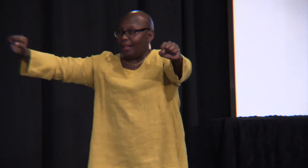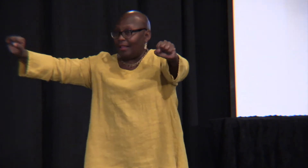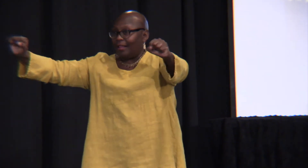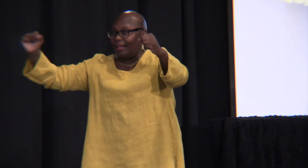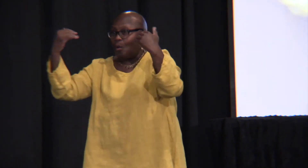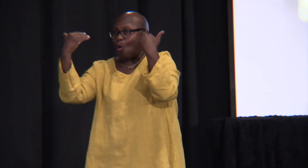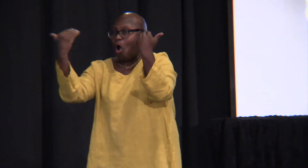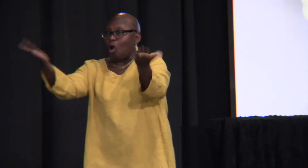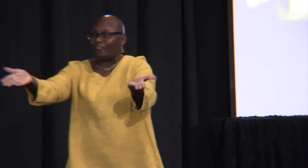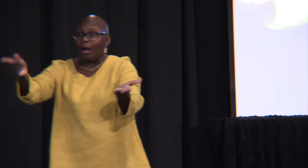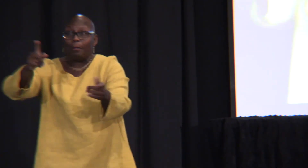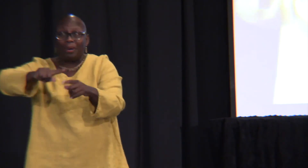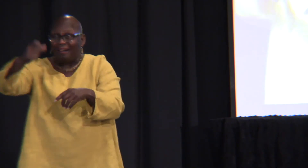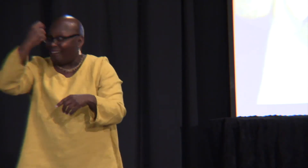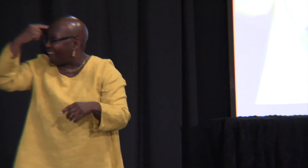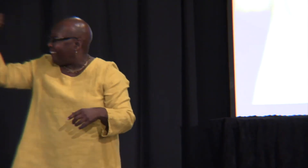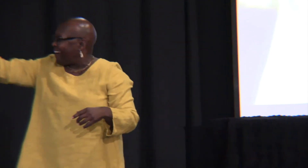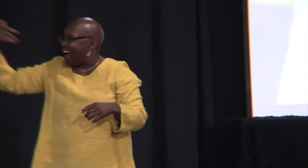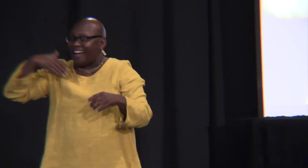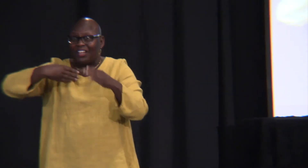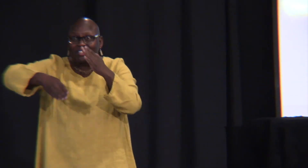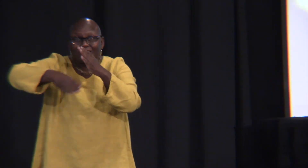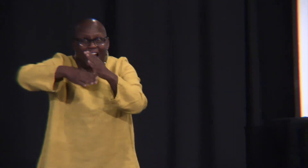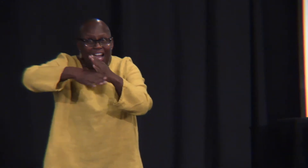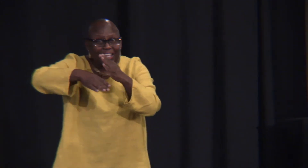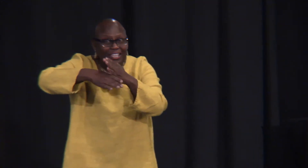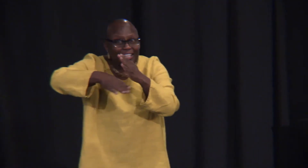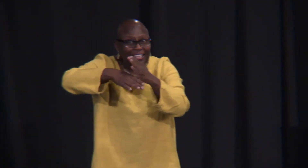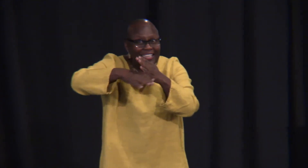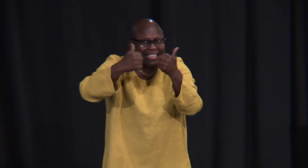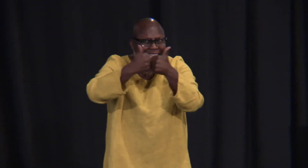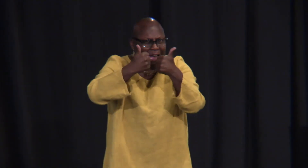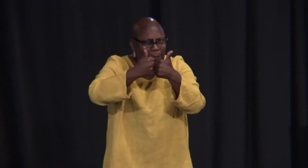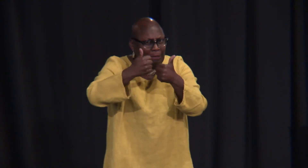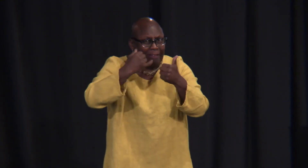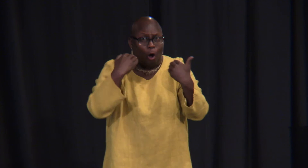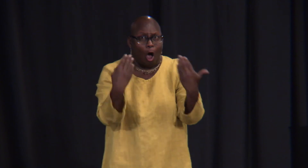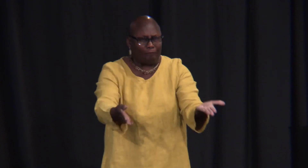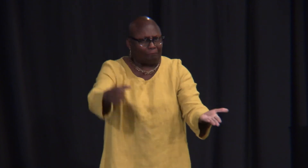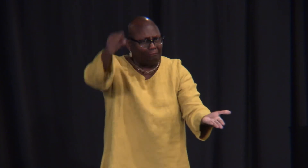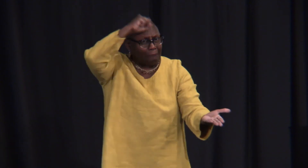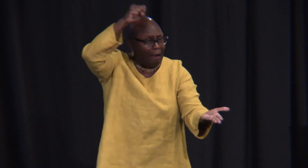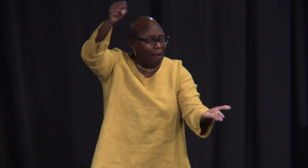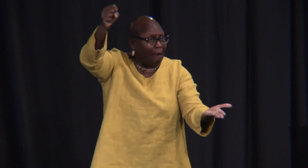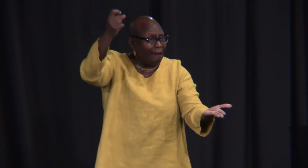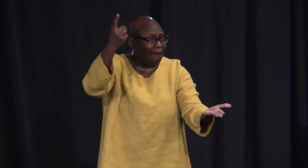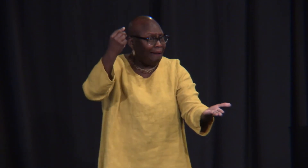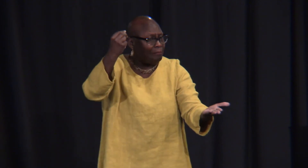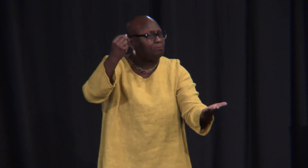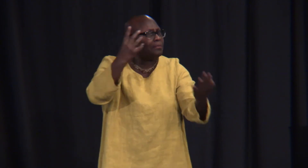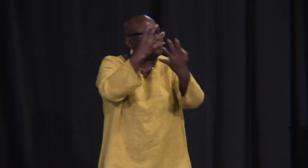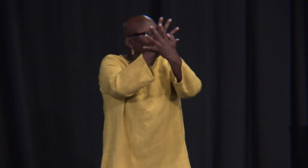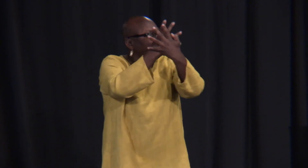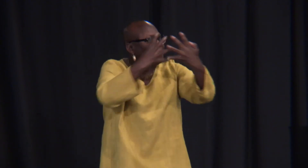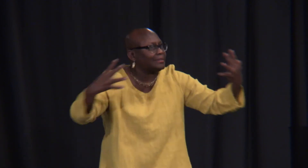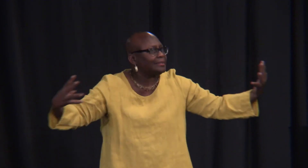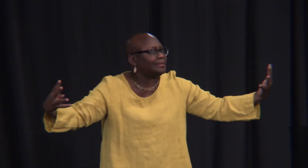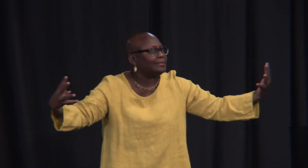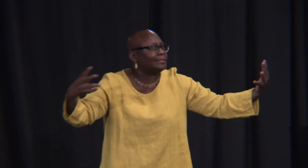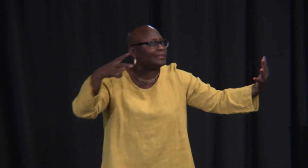I see a new variation of this image and I like it a little bit better.